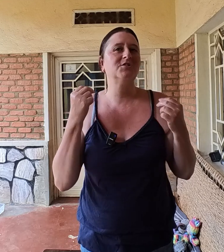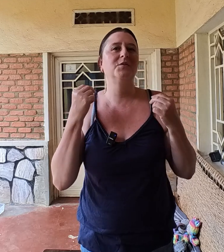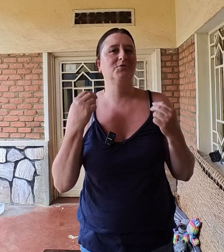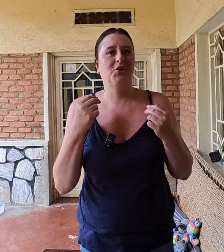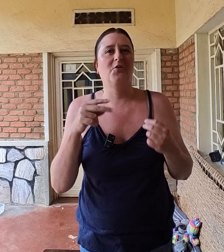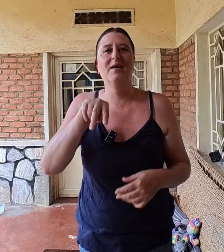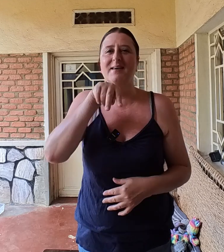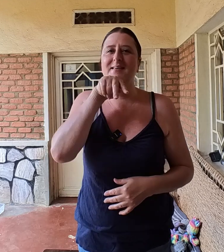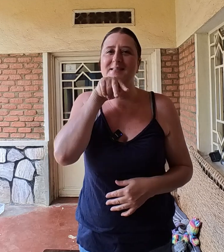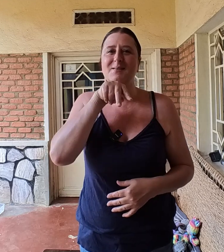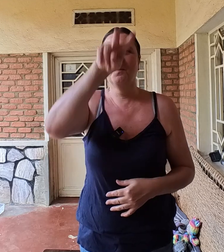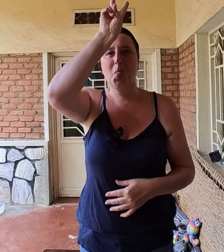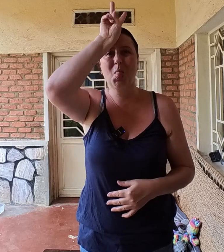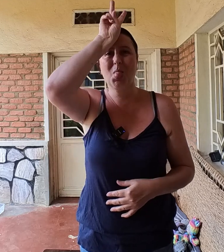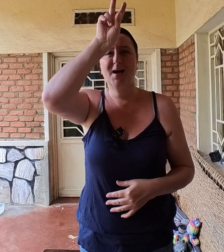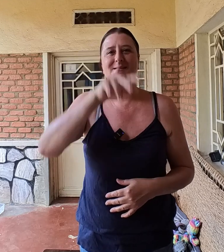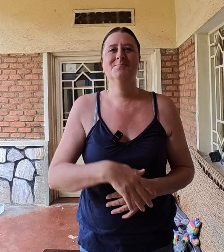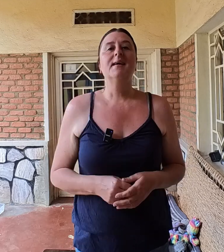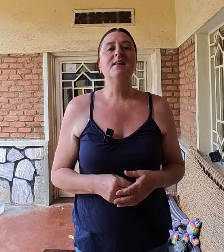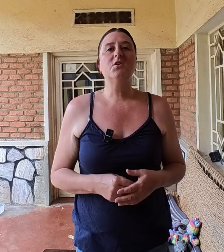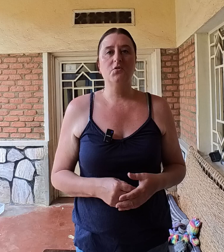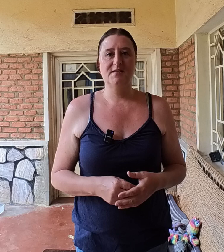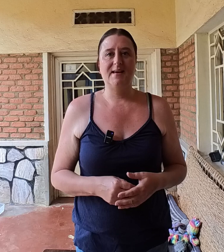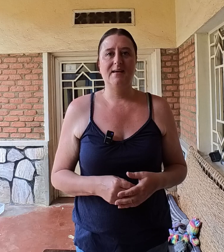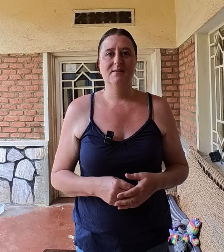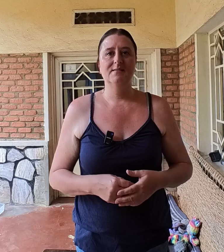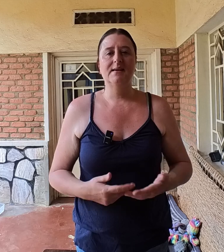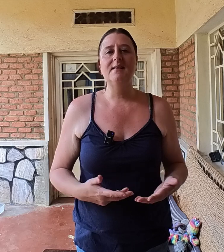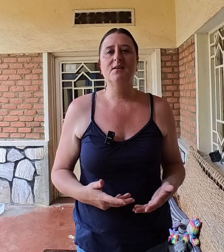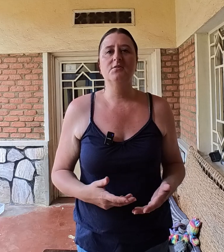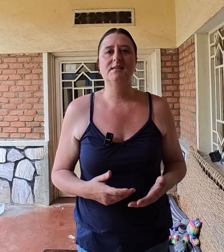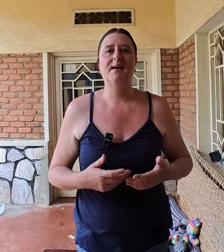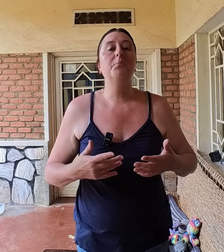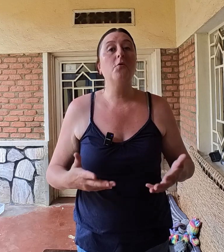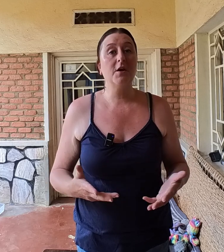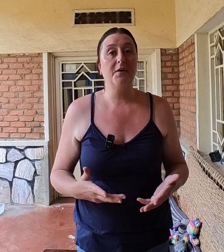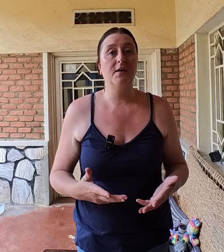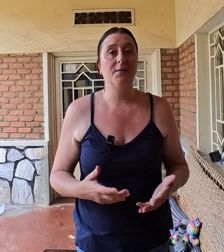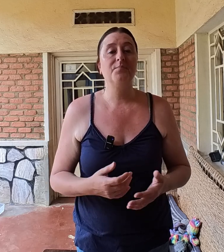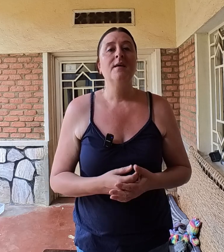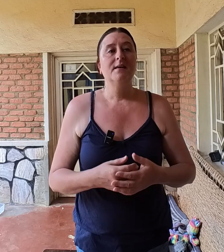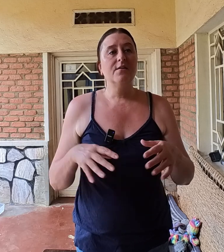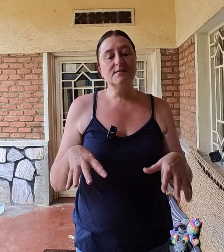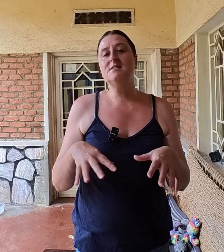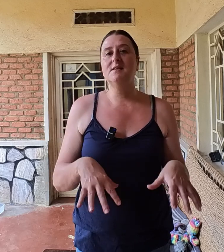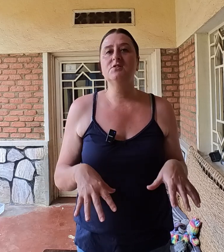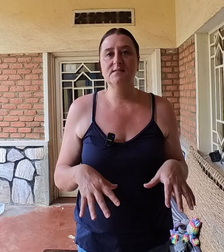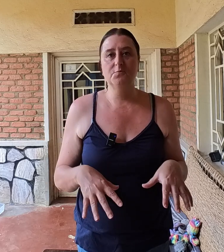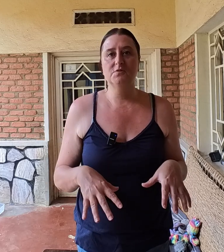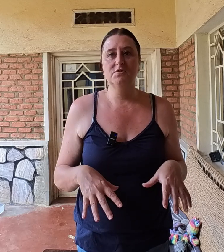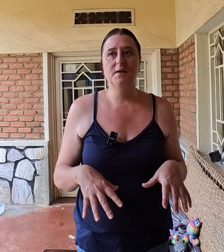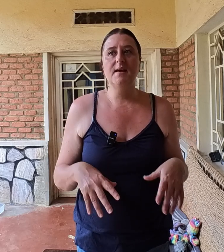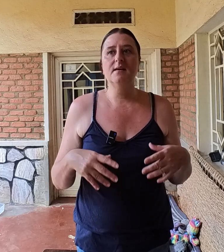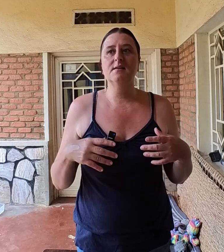to do with your tongue. Ikinyogote. Ikinyogote. Porcupine. Now, this is an interesting one to me